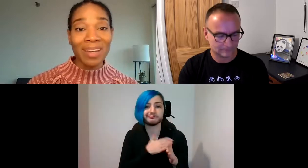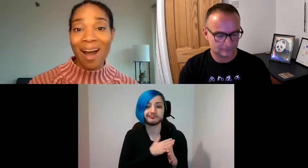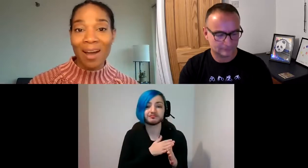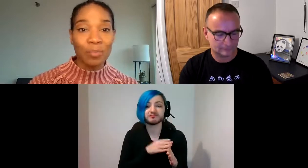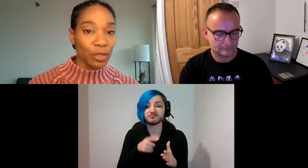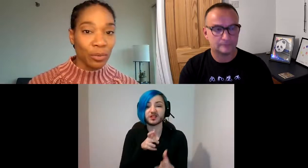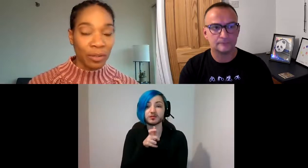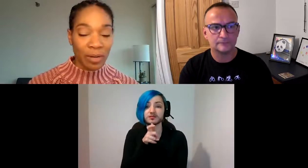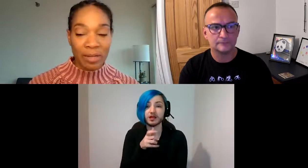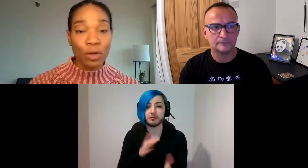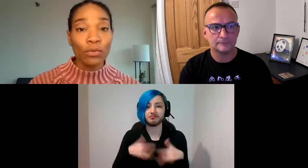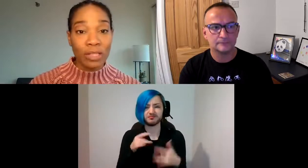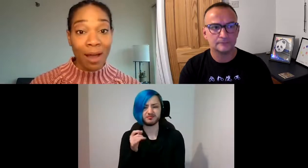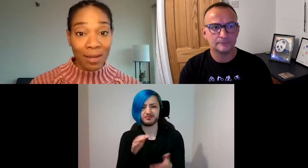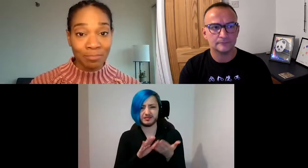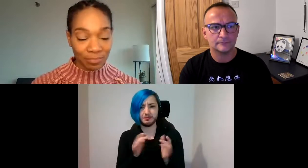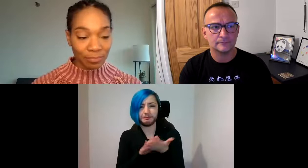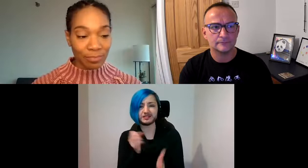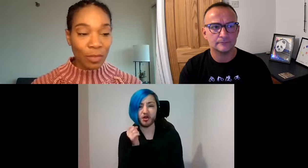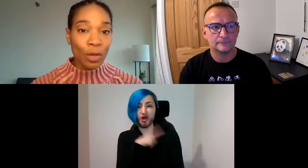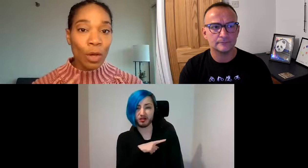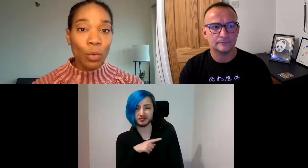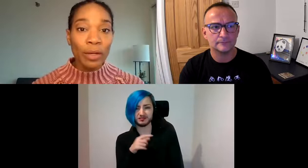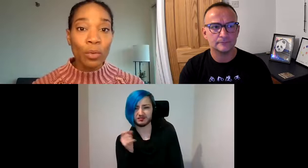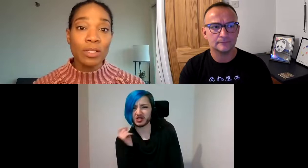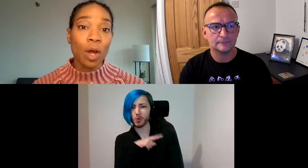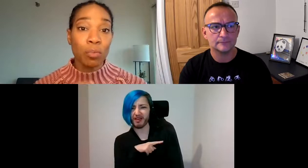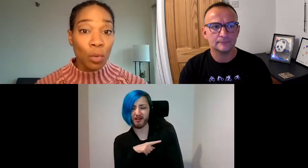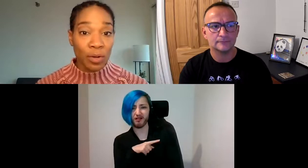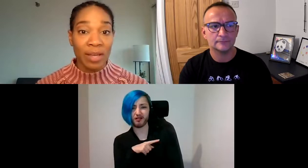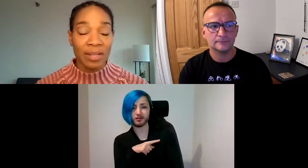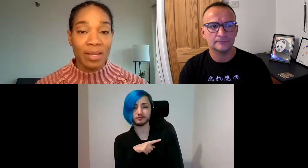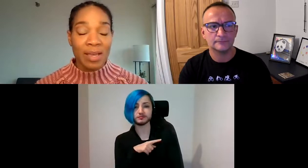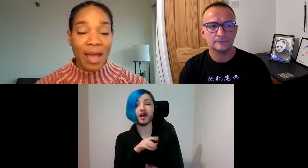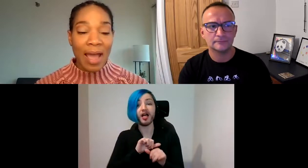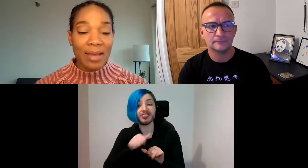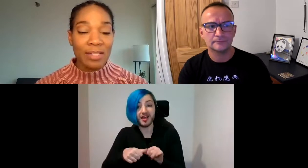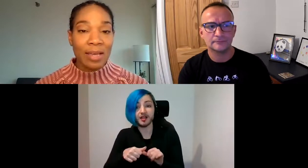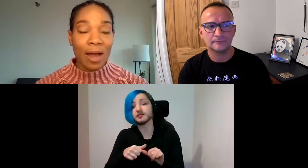derogatory term to identify somebody that was gay homosexual.